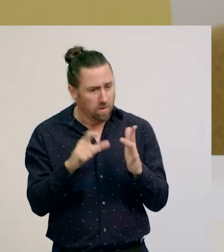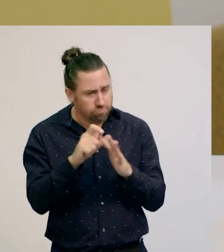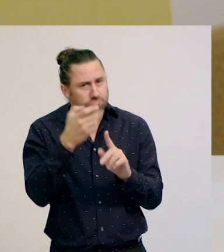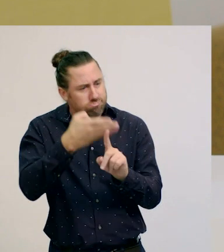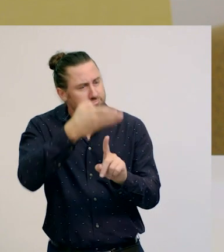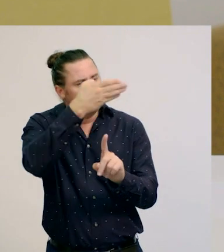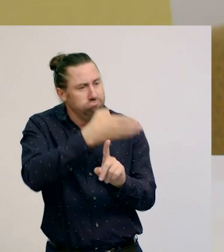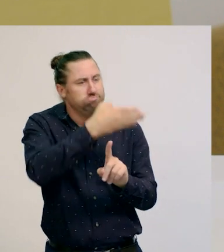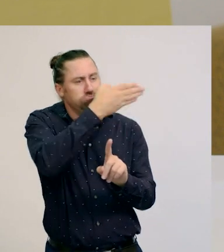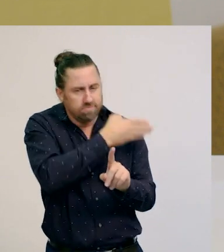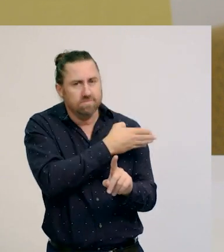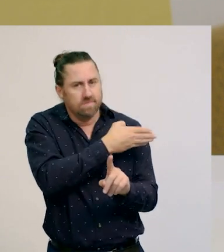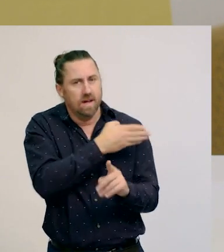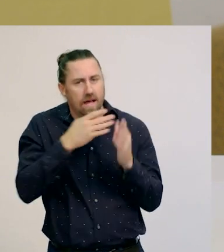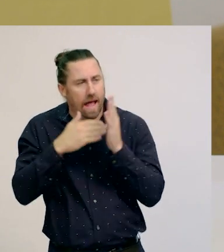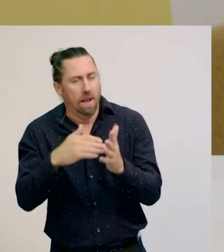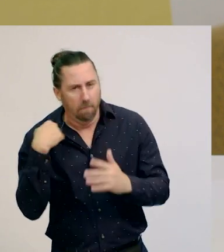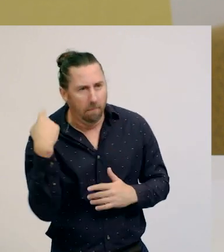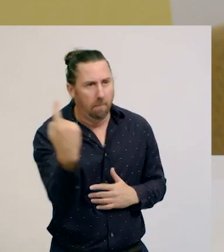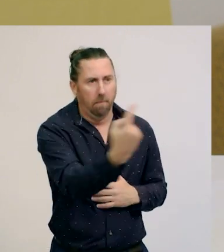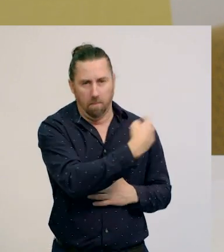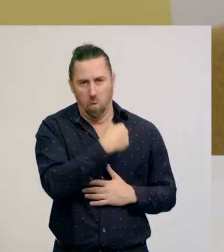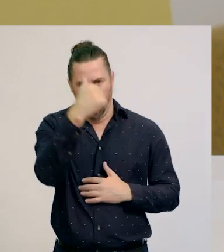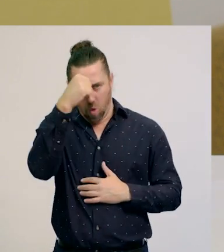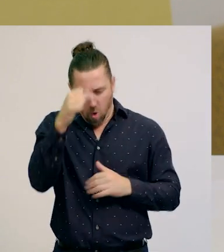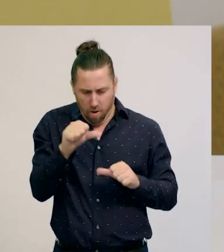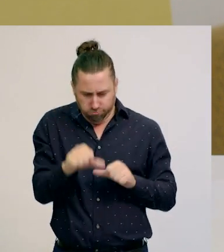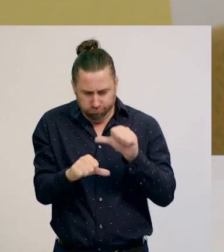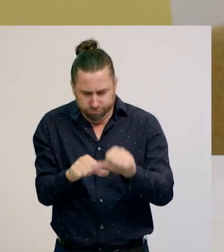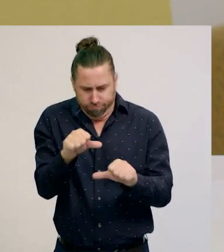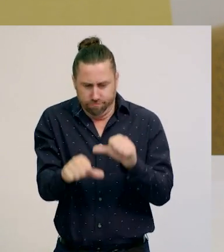This helps everyone to work in the same way, to get the same answer.